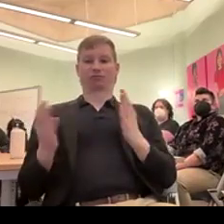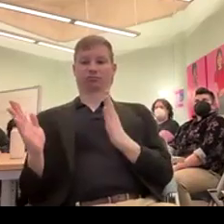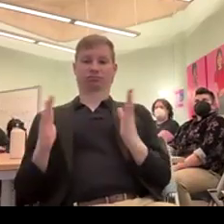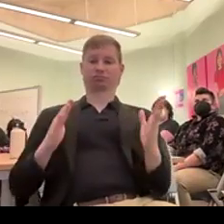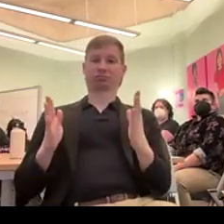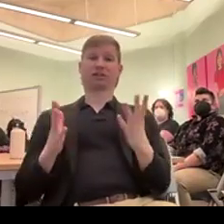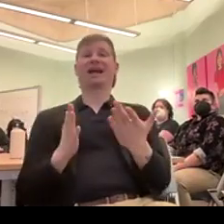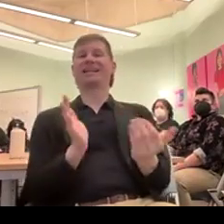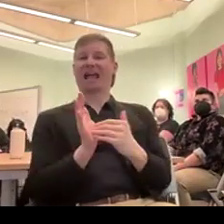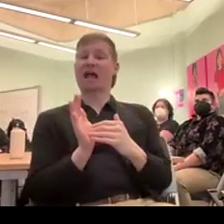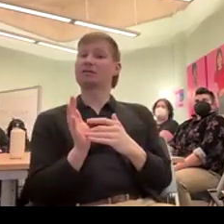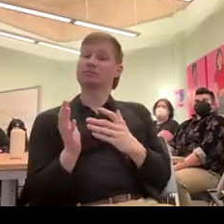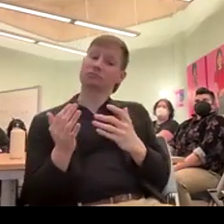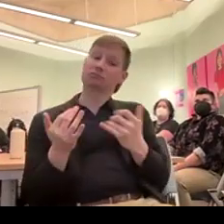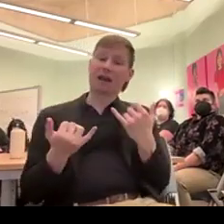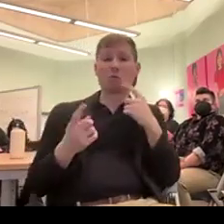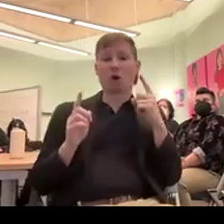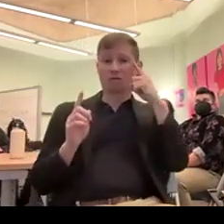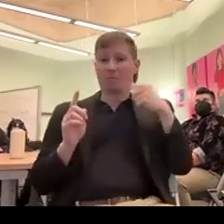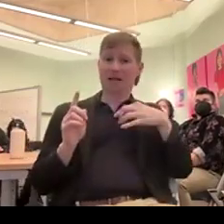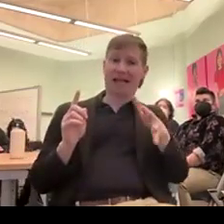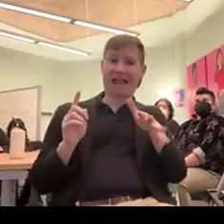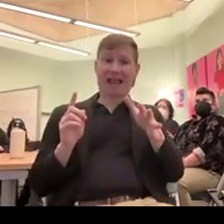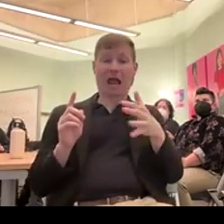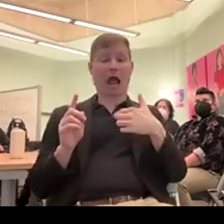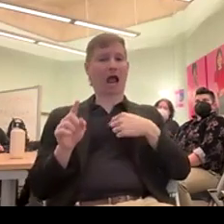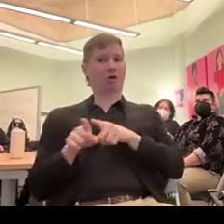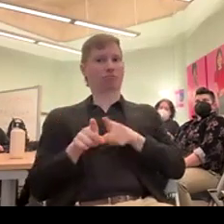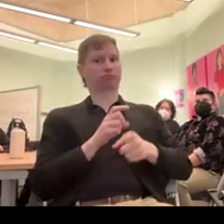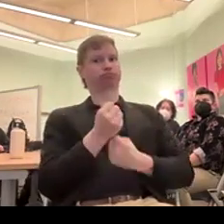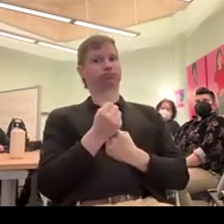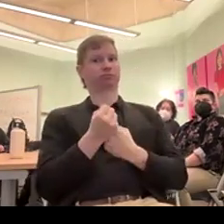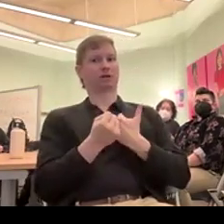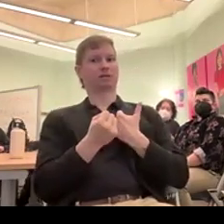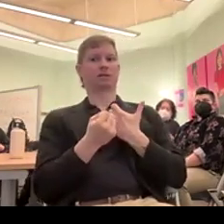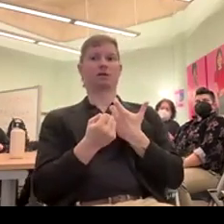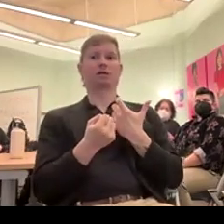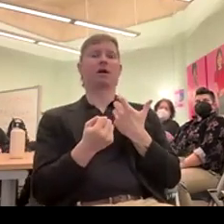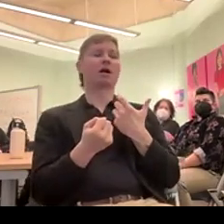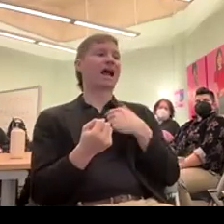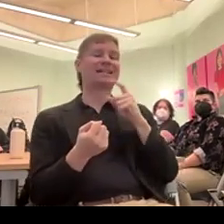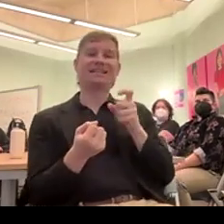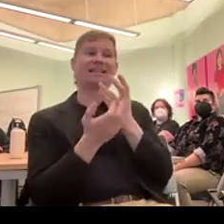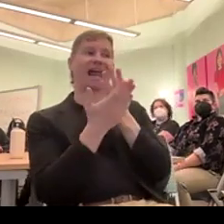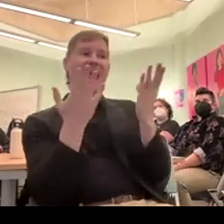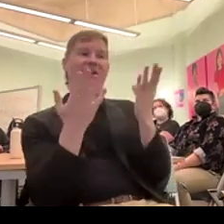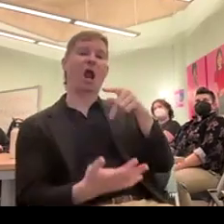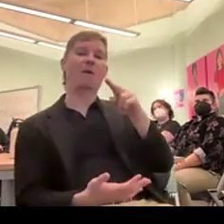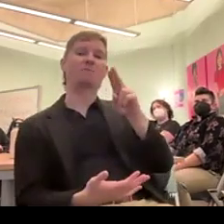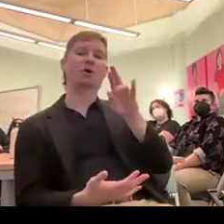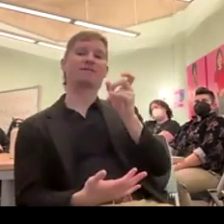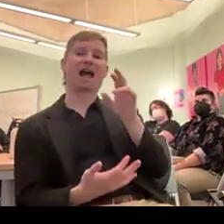And so, I think it's working out, again to a degree, because I have also advocated to get air